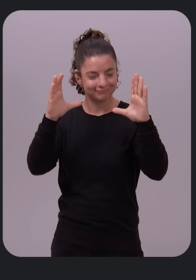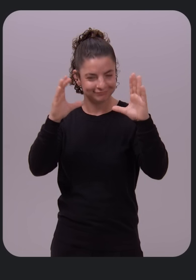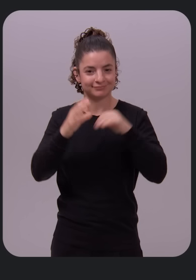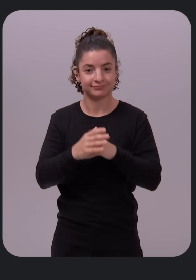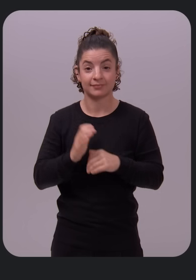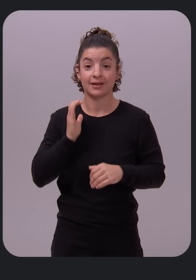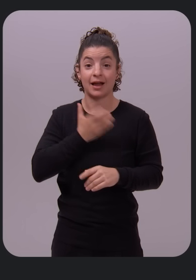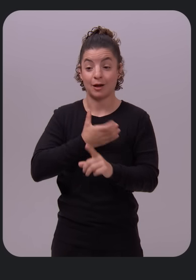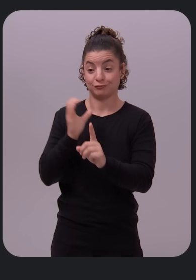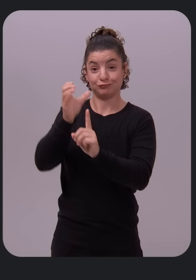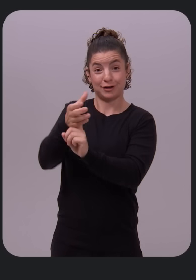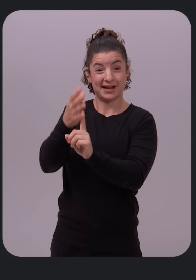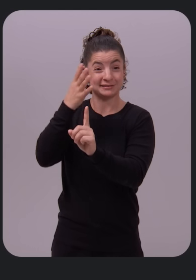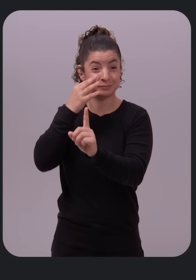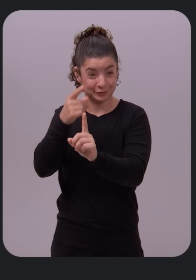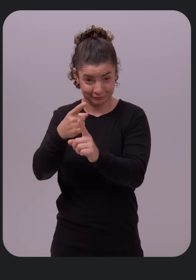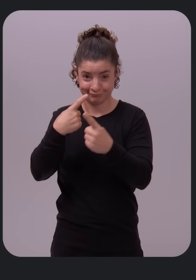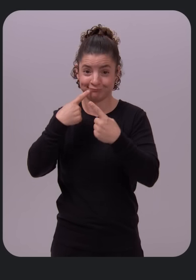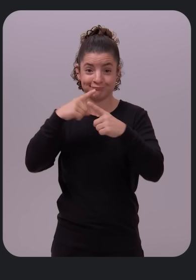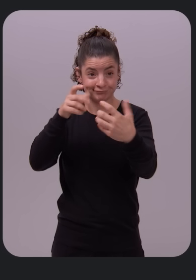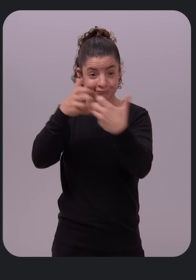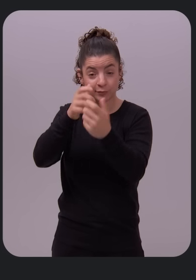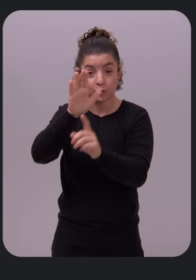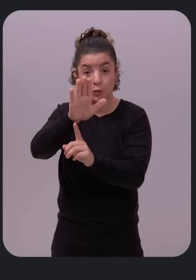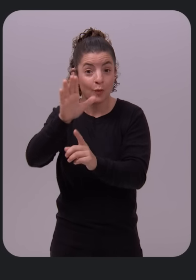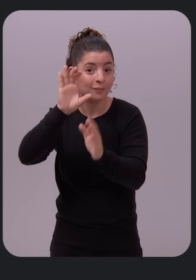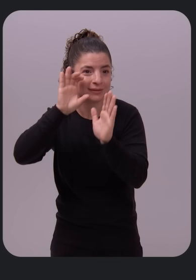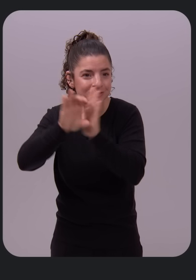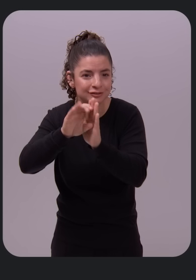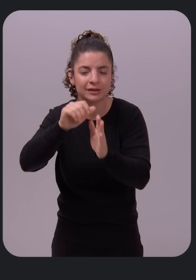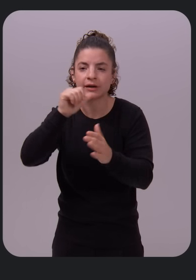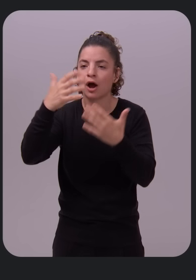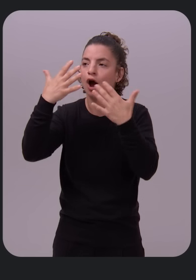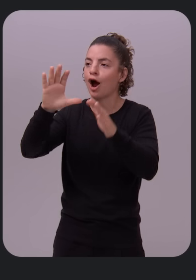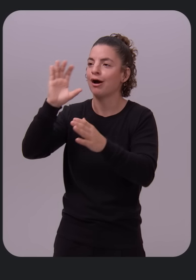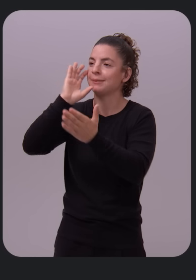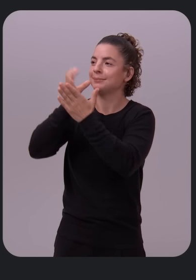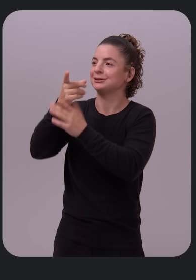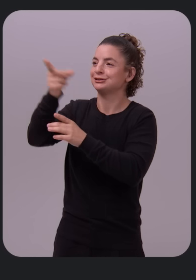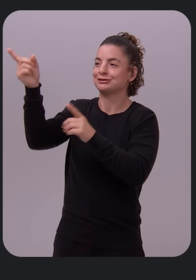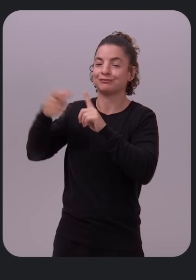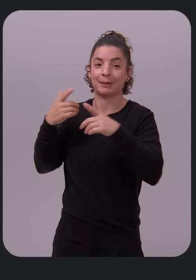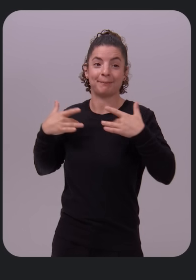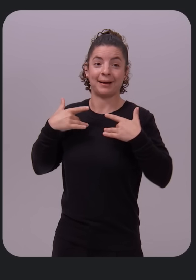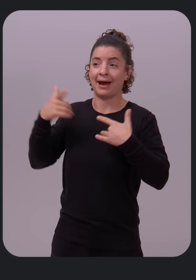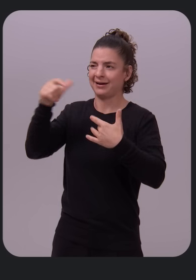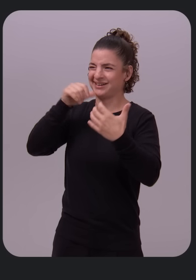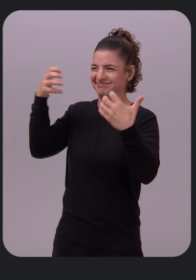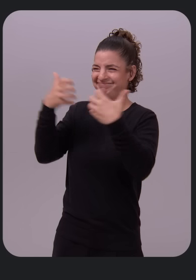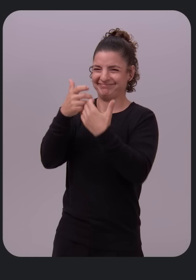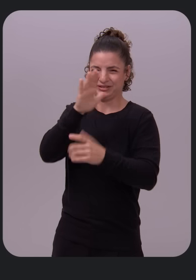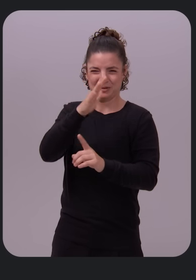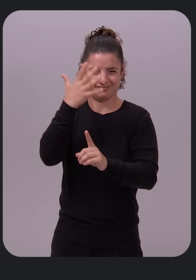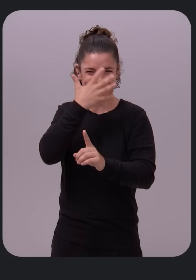Our try on experience works with your photo. It's not some pre-captured image, or a model that doesn't look like you.